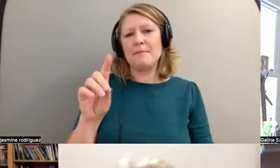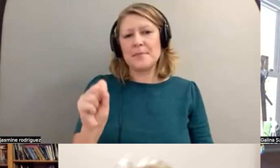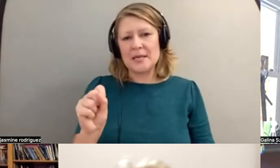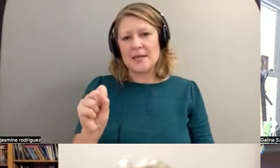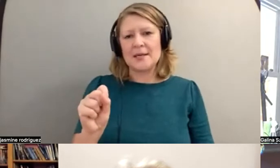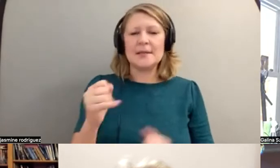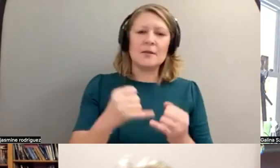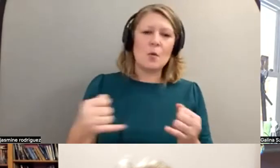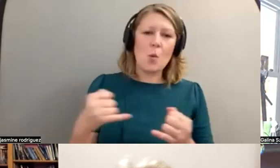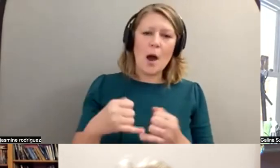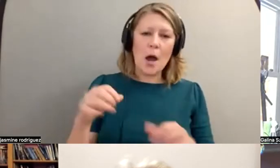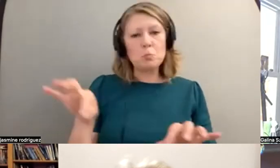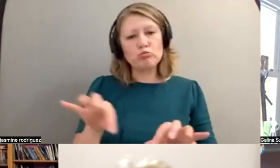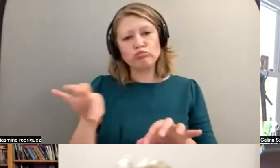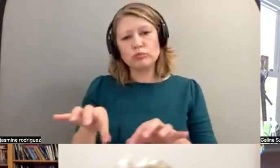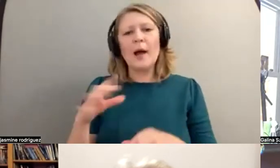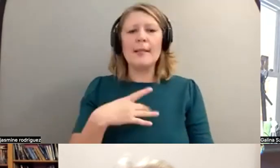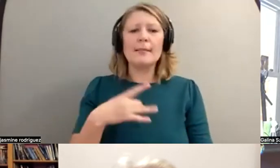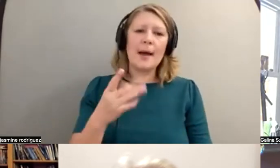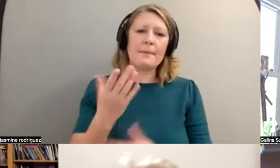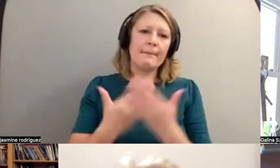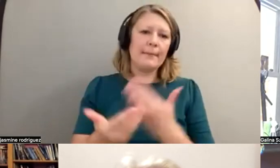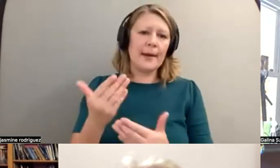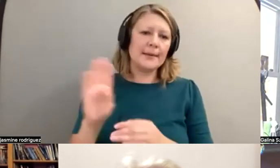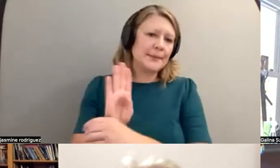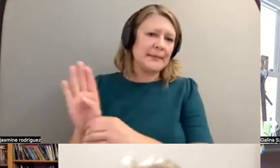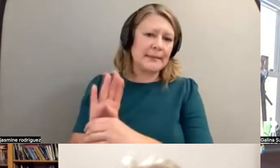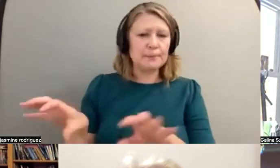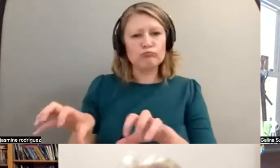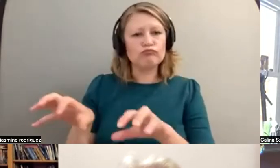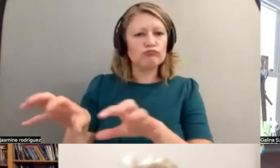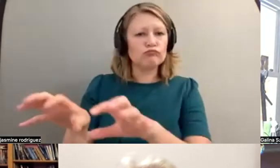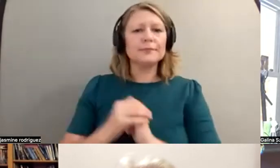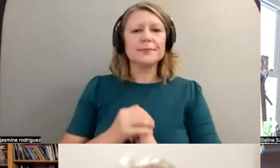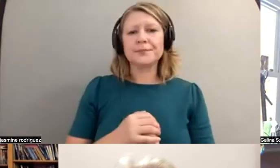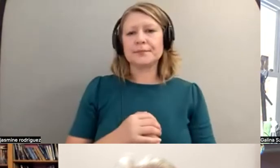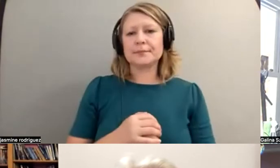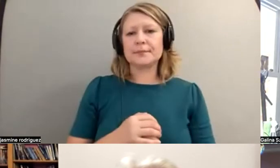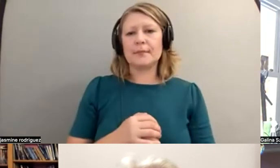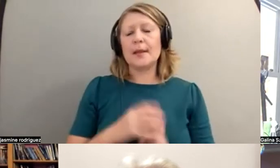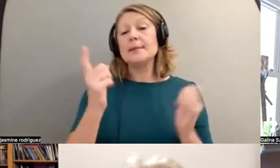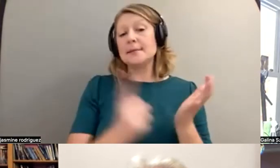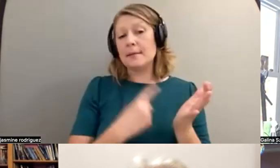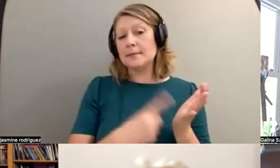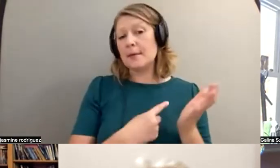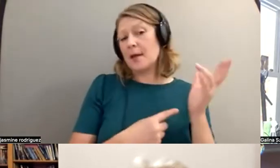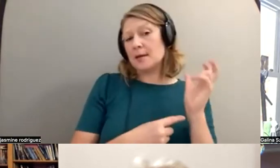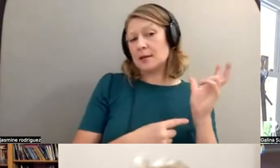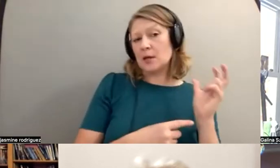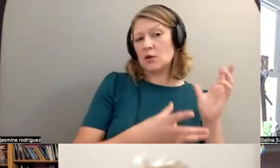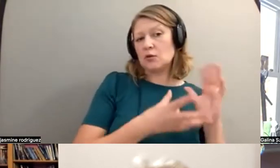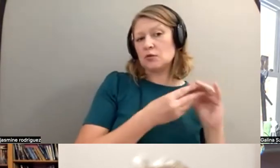Sometimes, when I hear a story, I come home, and without any reason,